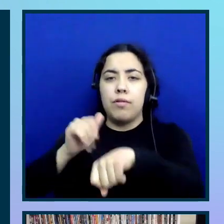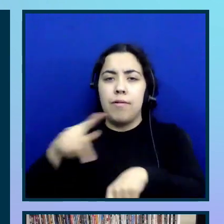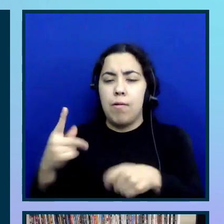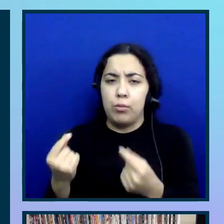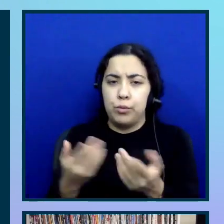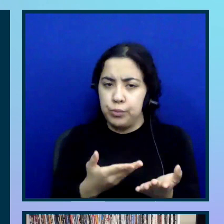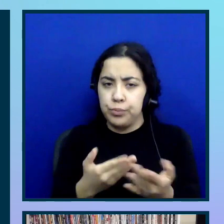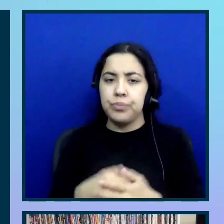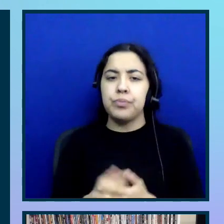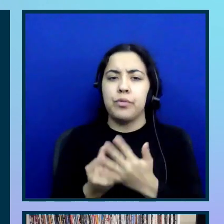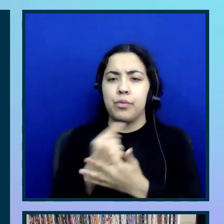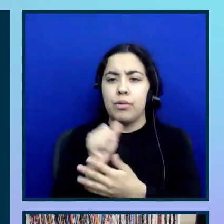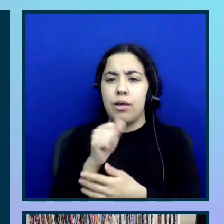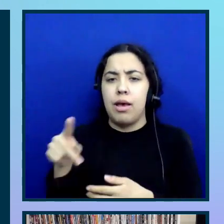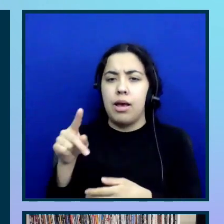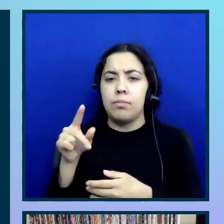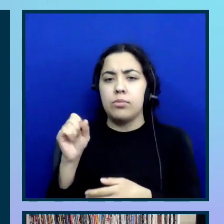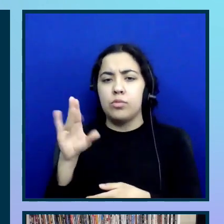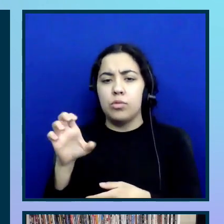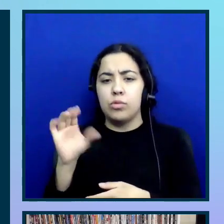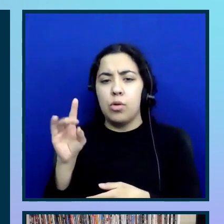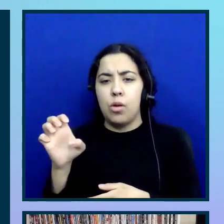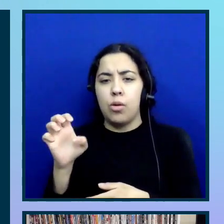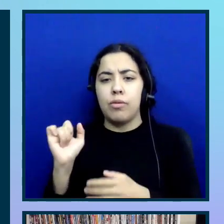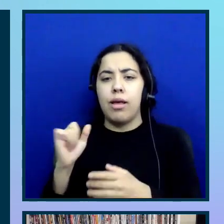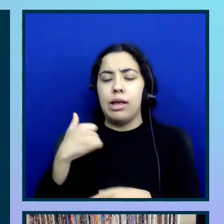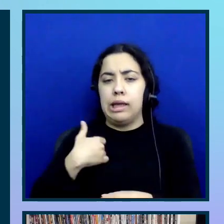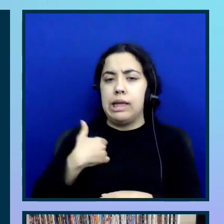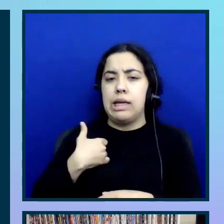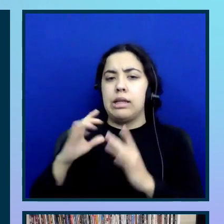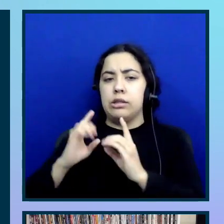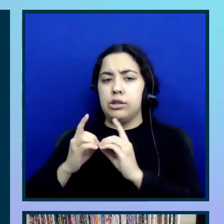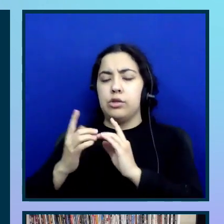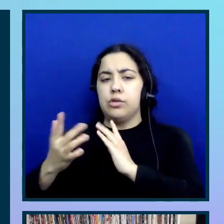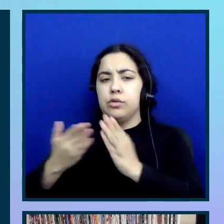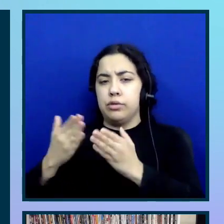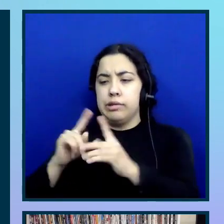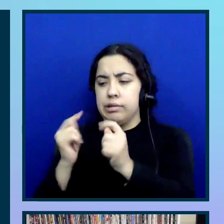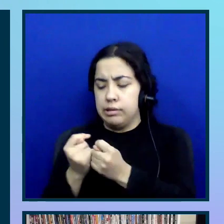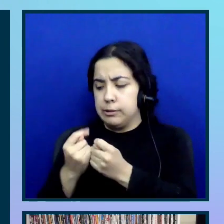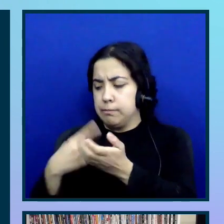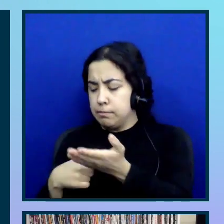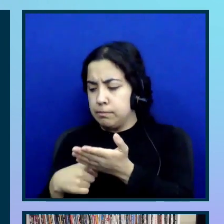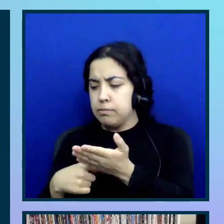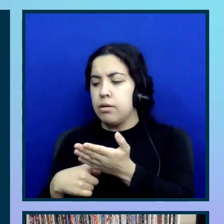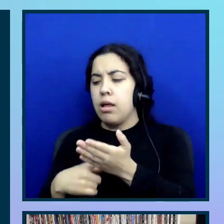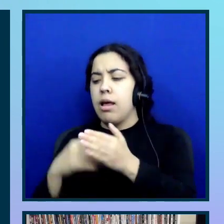So reviewing the app source code on GitHub, the Canadian Digital Services team created their own accessibility auto focus prop.